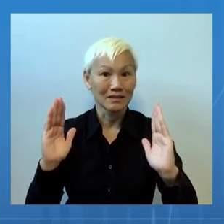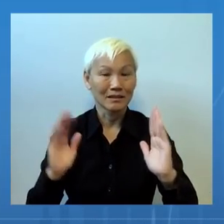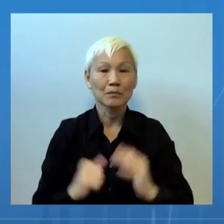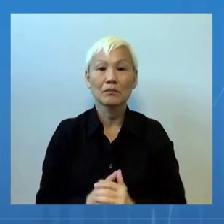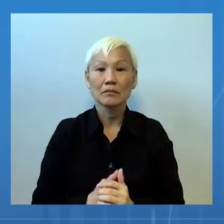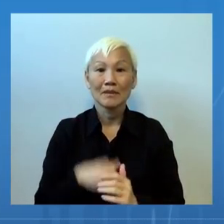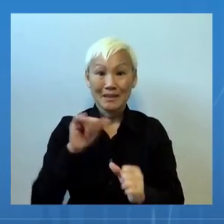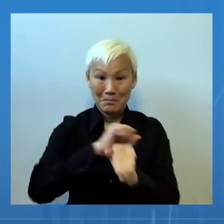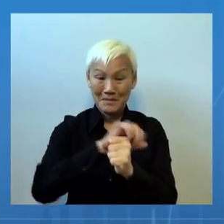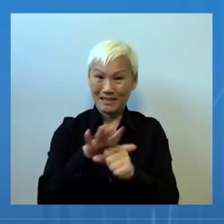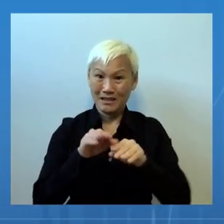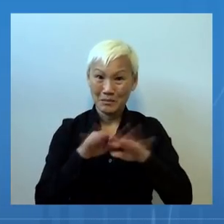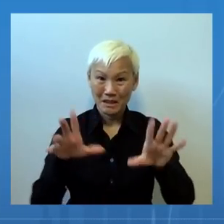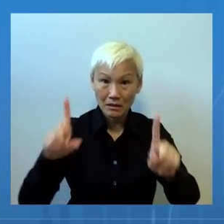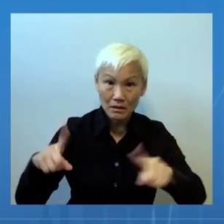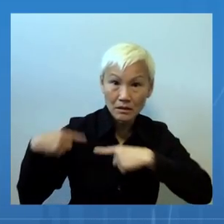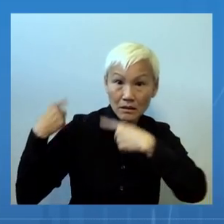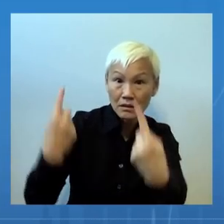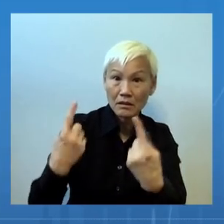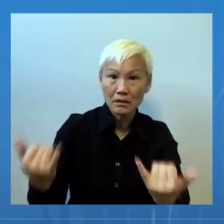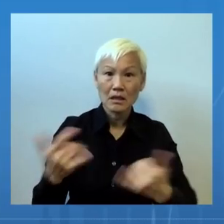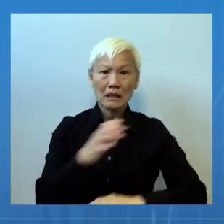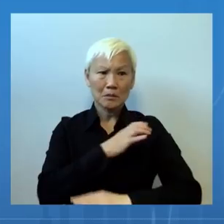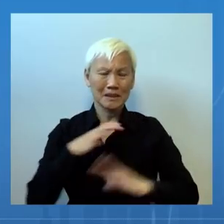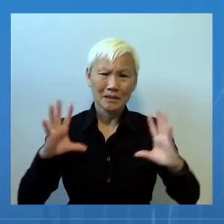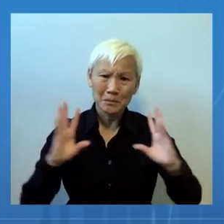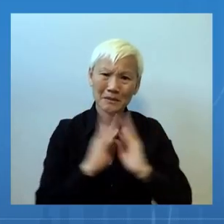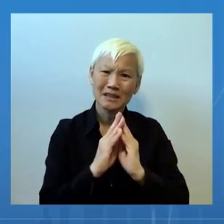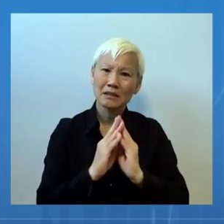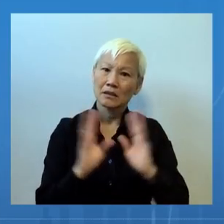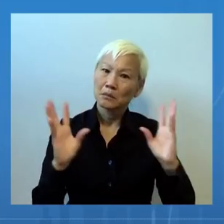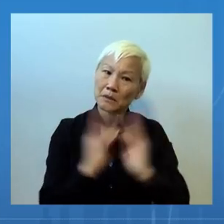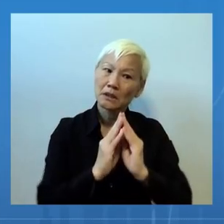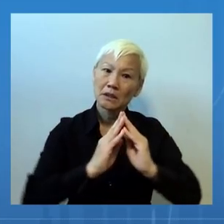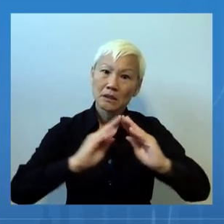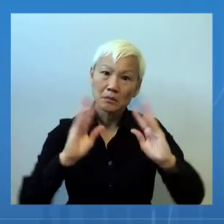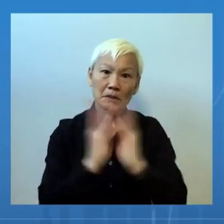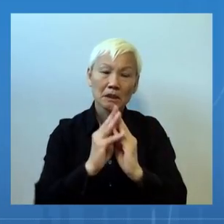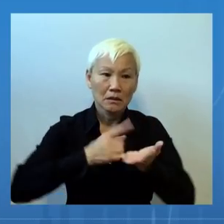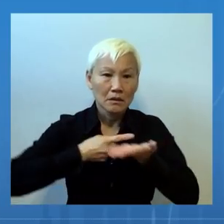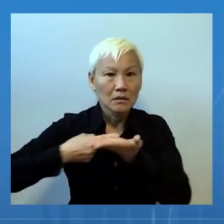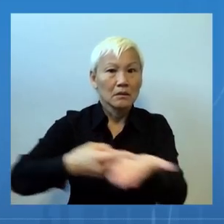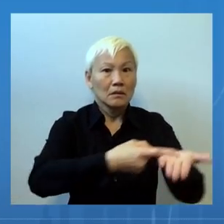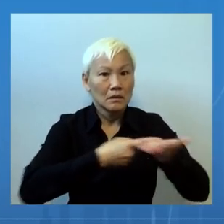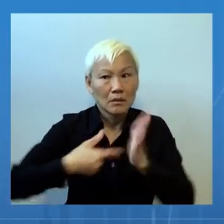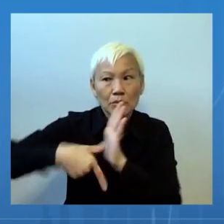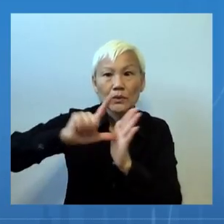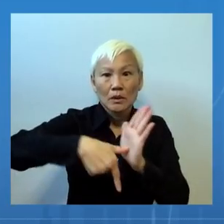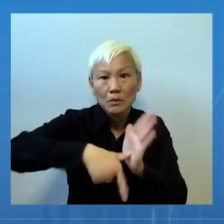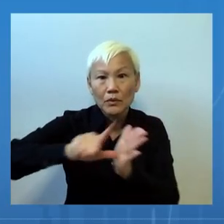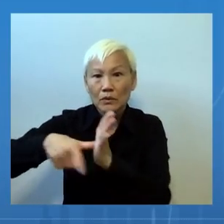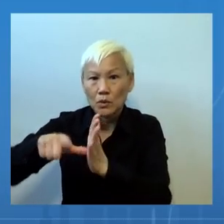many times to review the latest data and provide their trusted expertise. And I, along with many others,